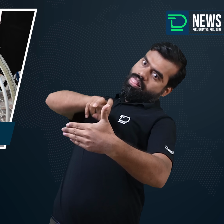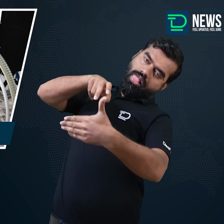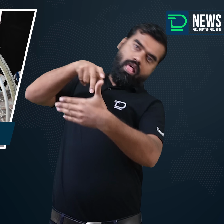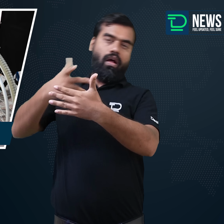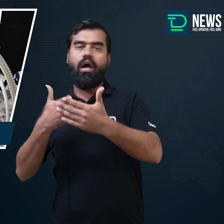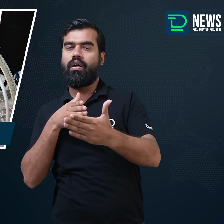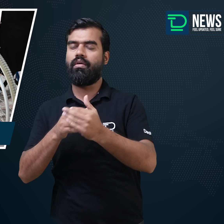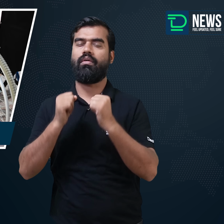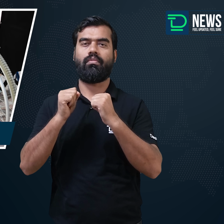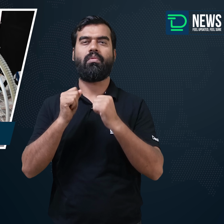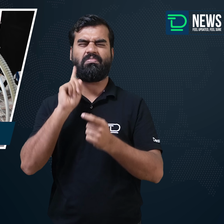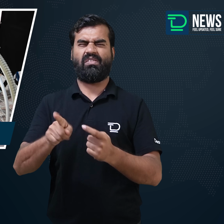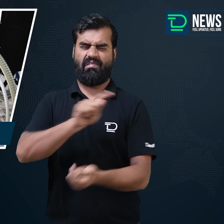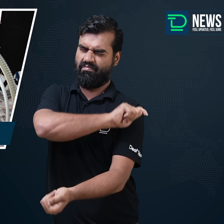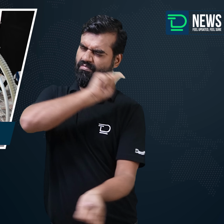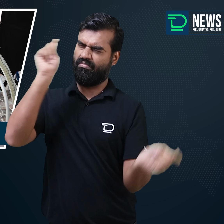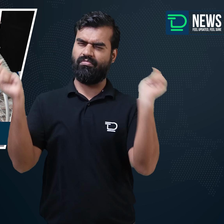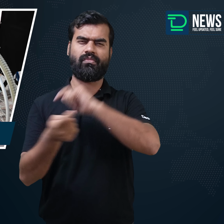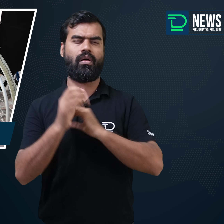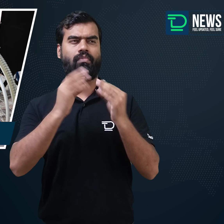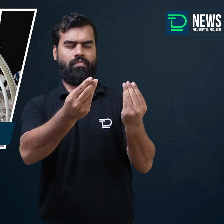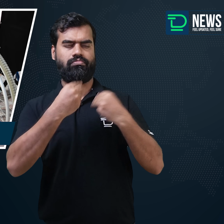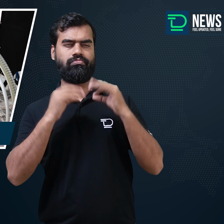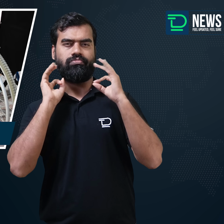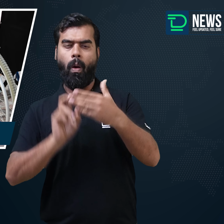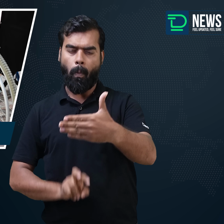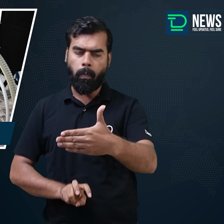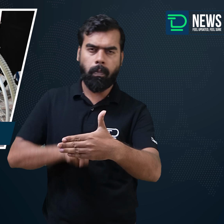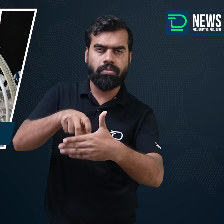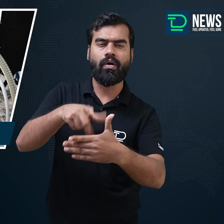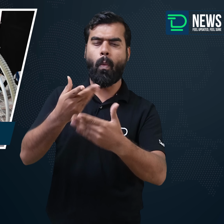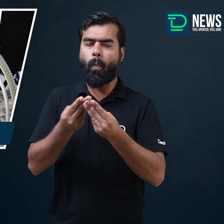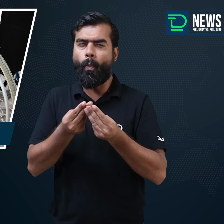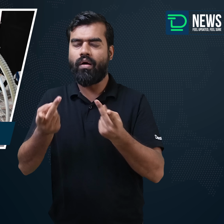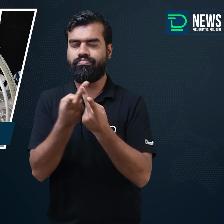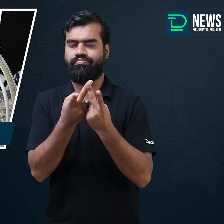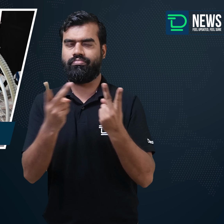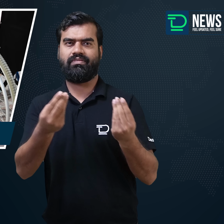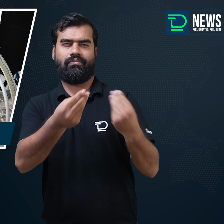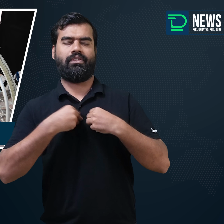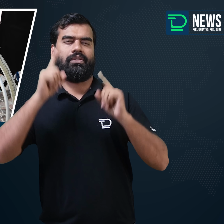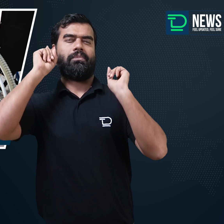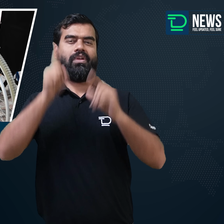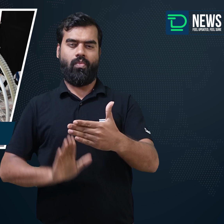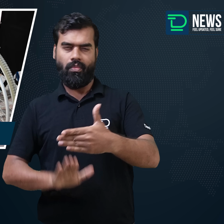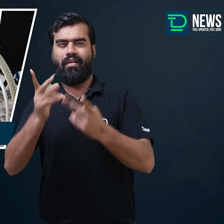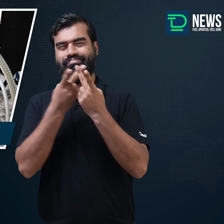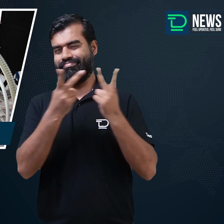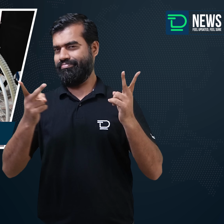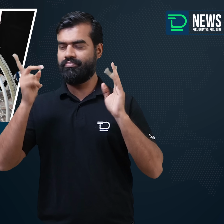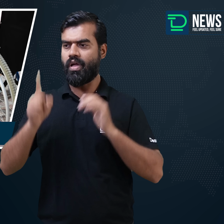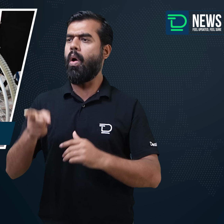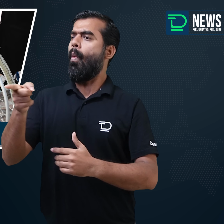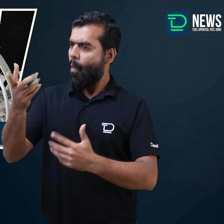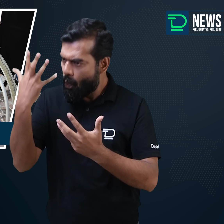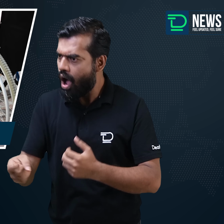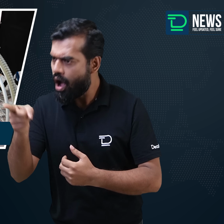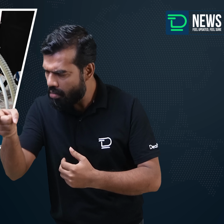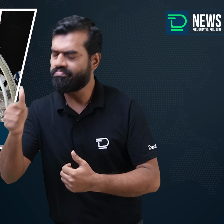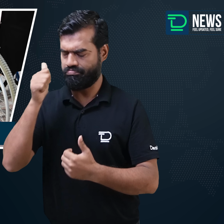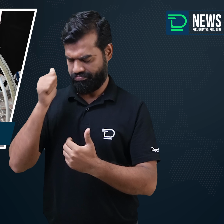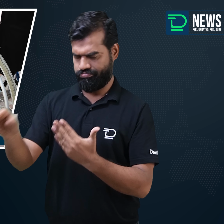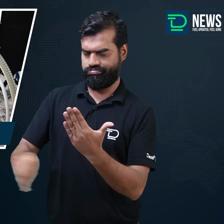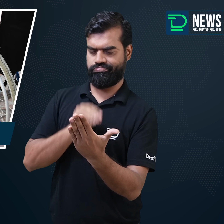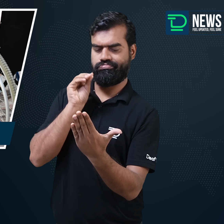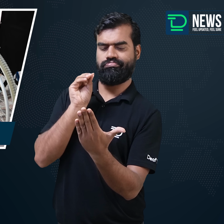Need to change according to us.